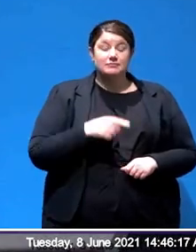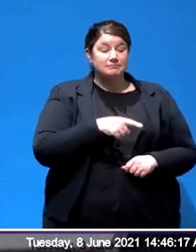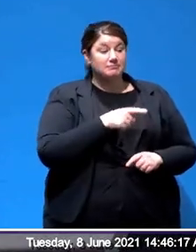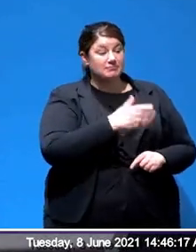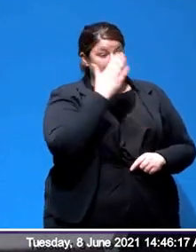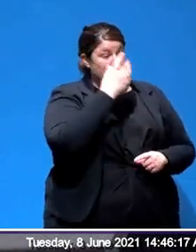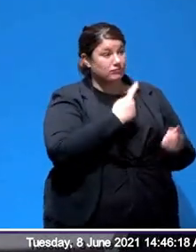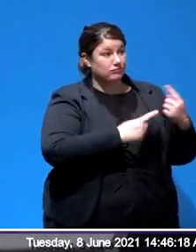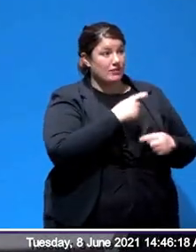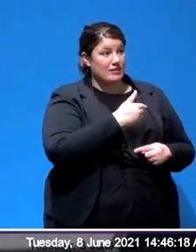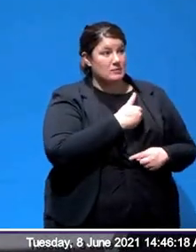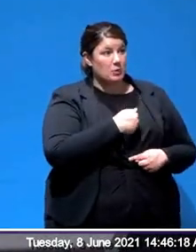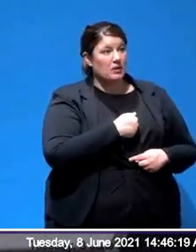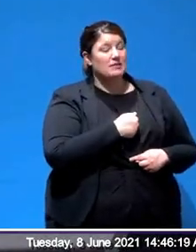morning, no, it was concerning. Thank you.